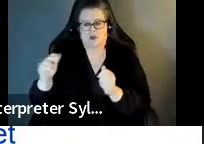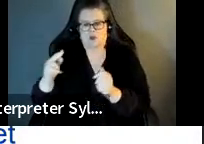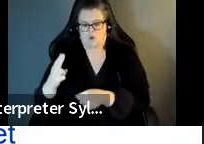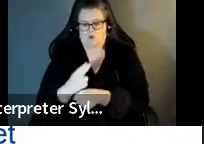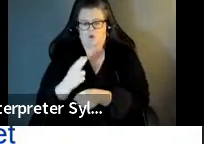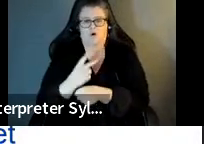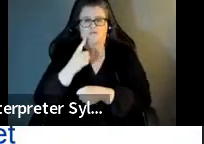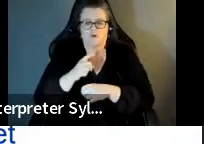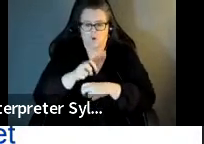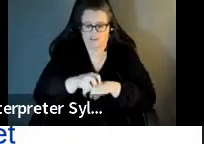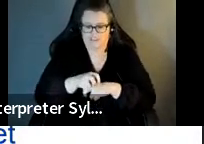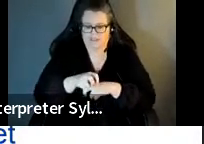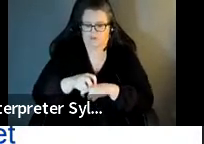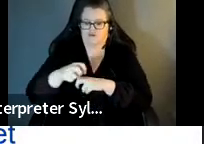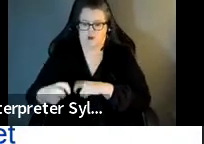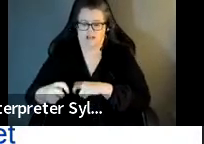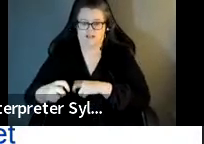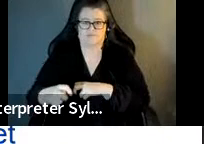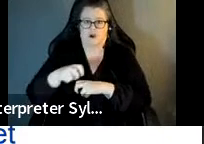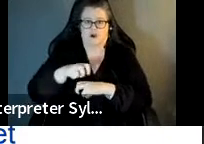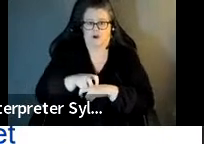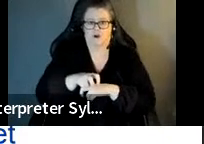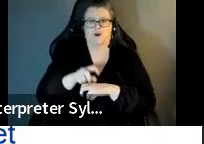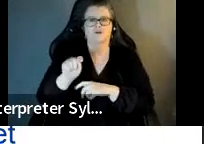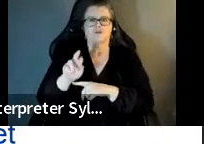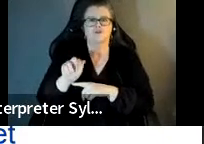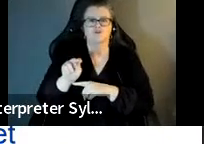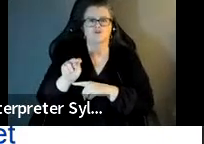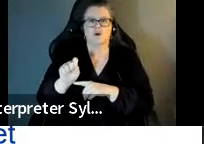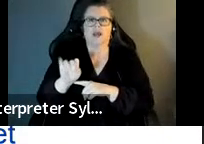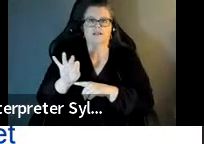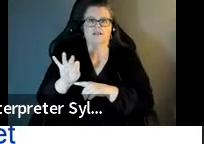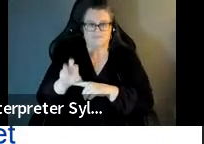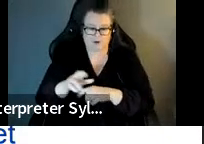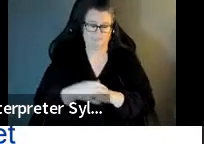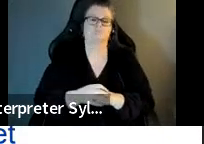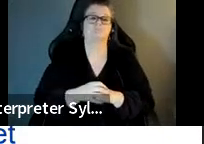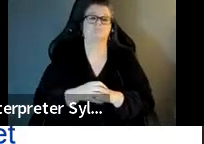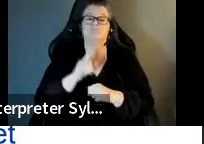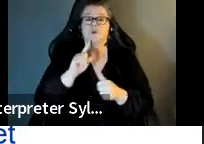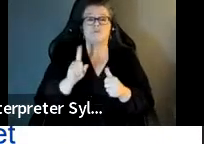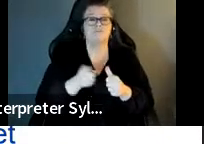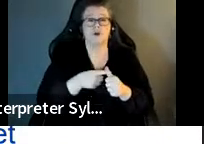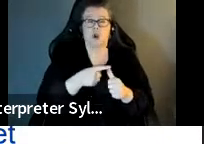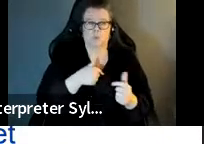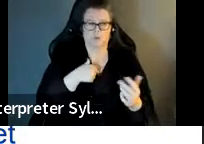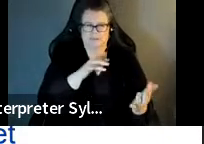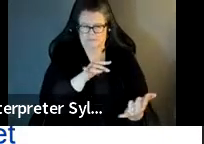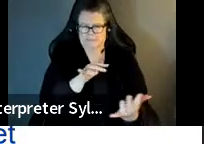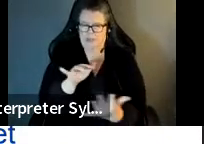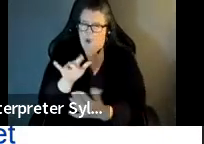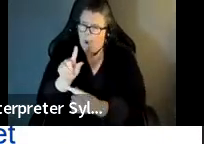Initially we had done an analysis in a previous report on just the occupied seat height.